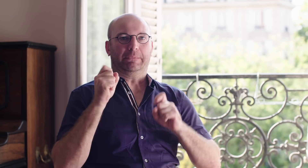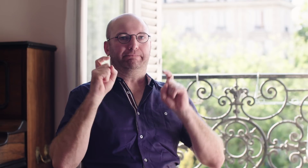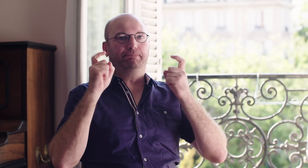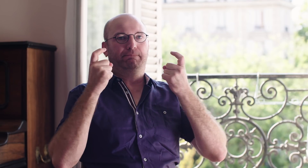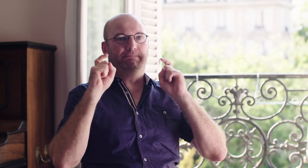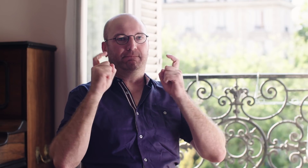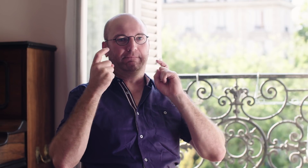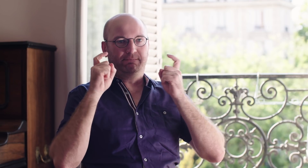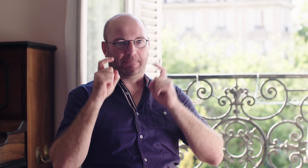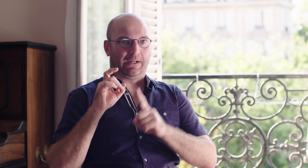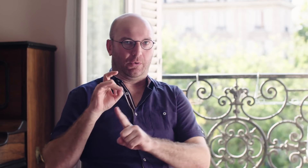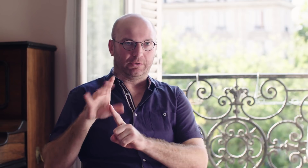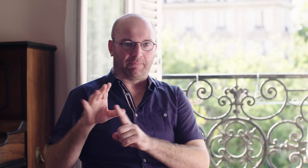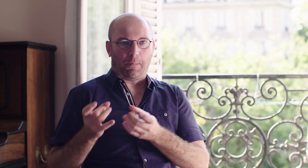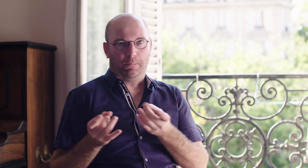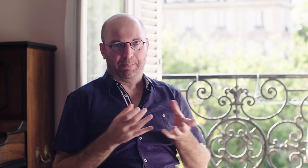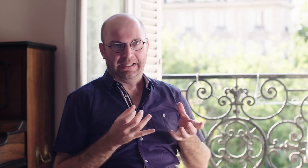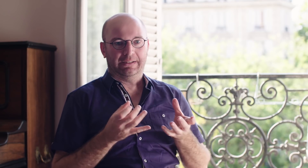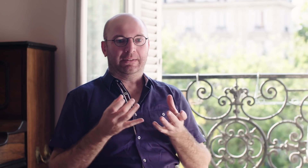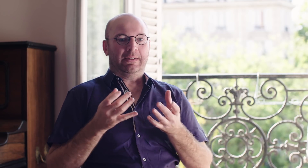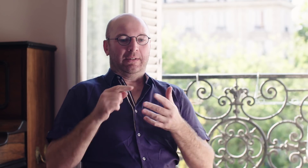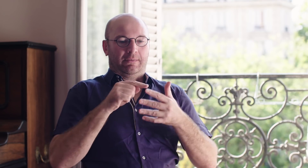and prepare for her presentation as well.